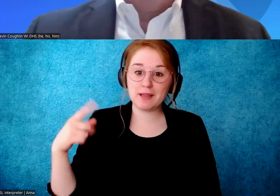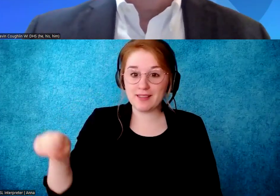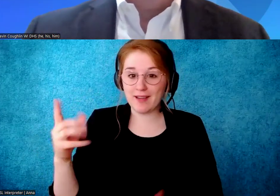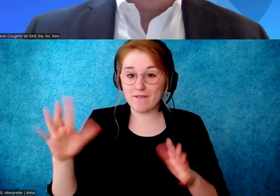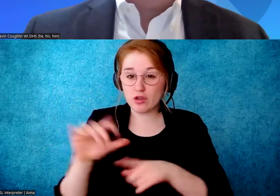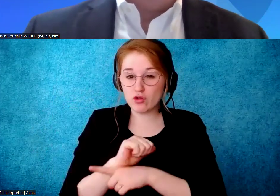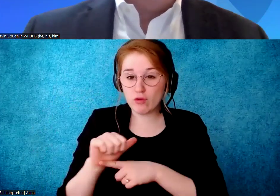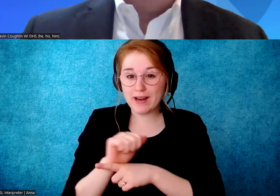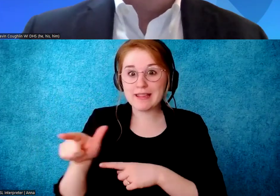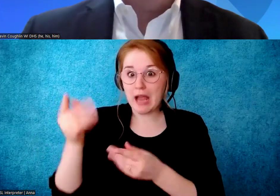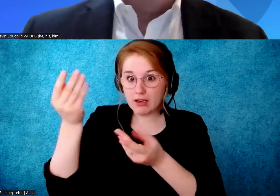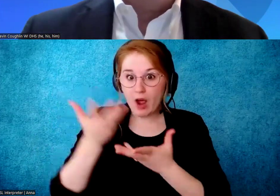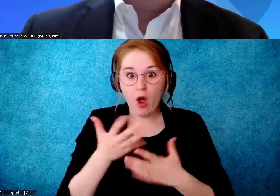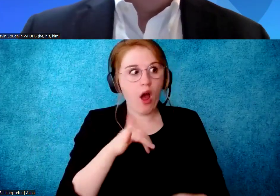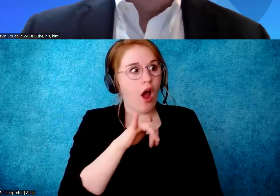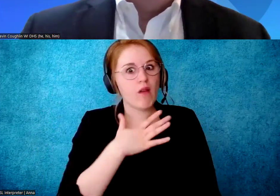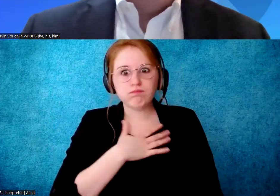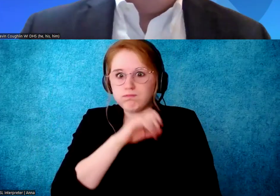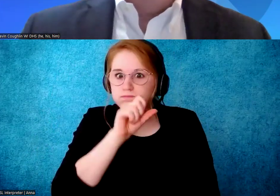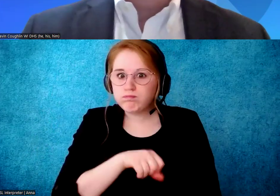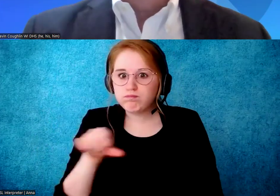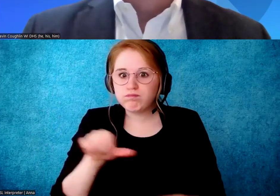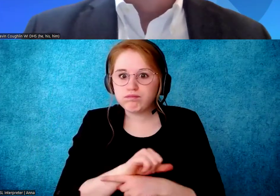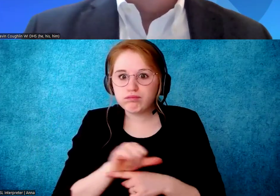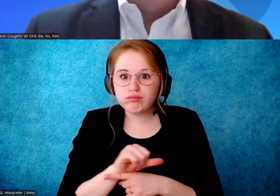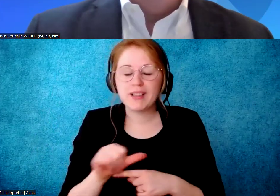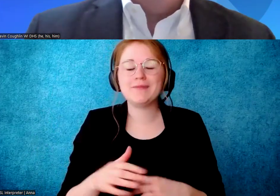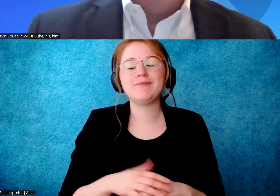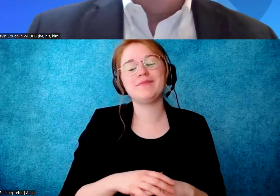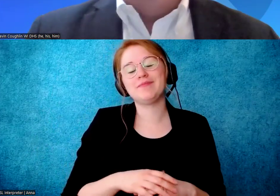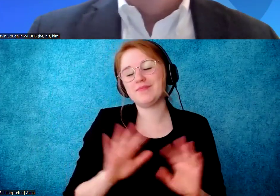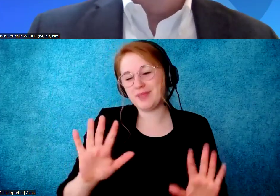overwhelmingly saying they like this training, but if we didn't have the marketing to drive them